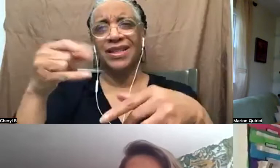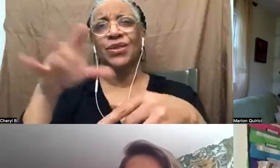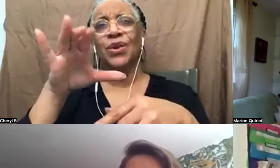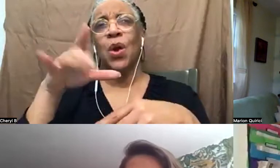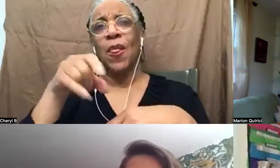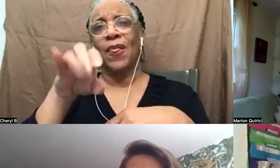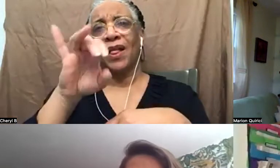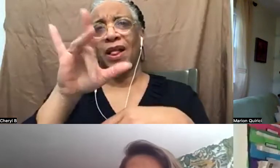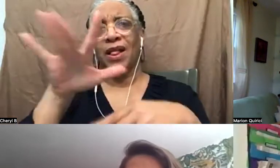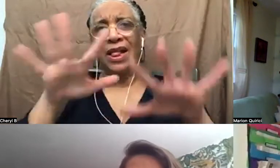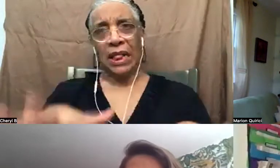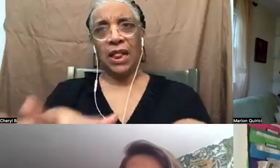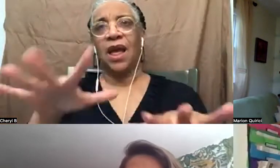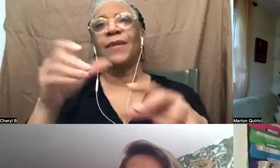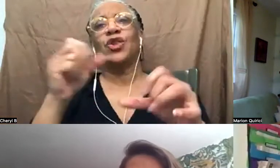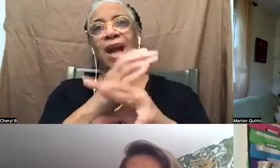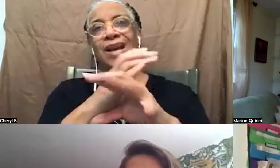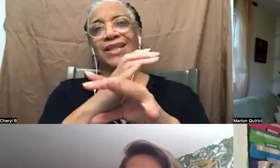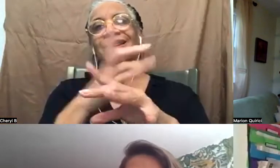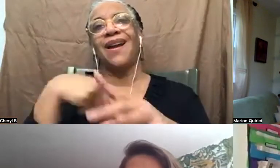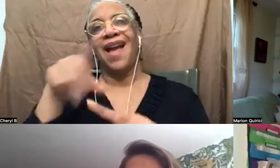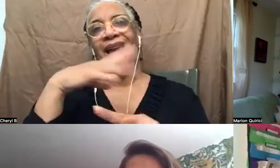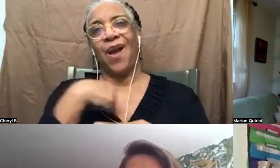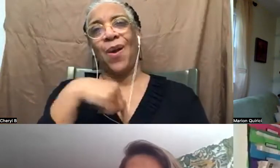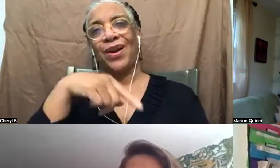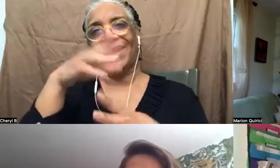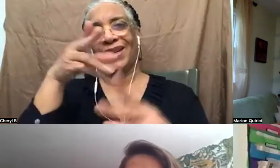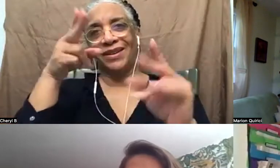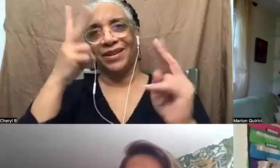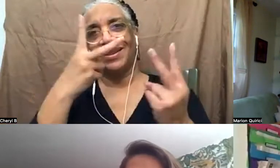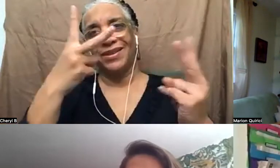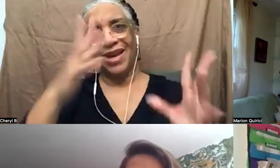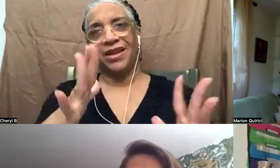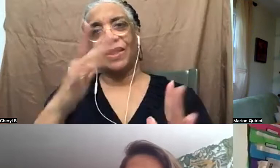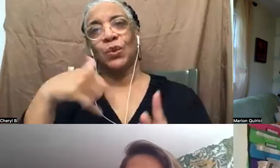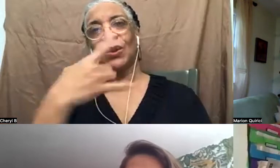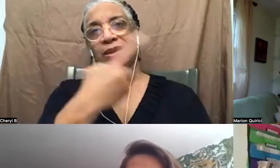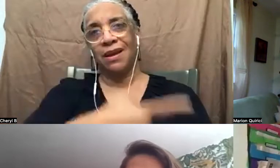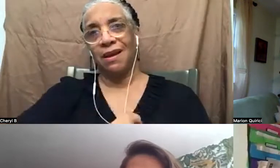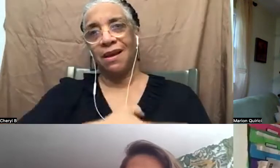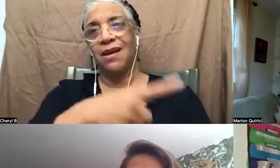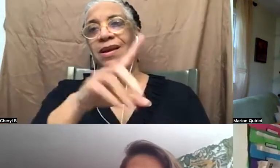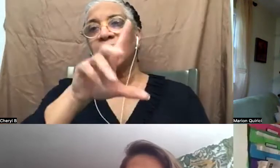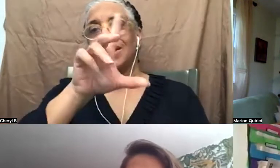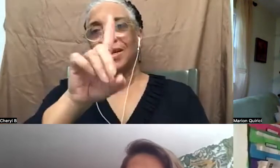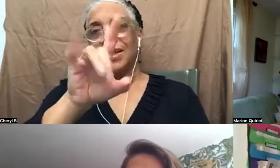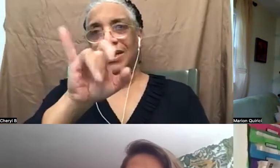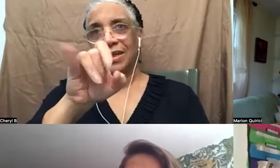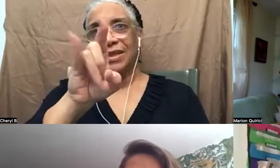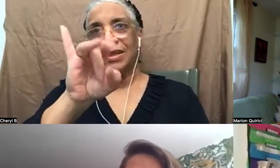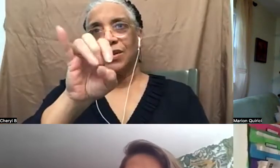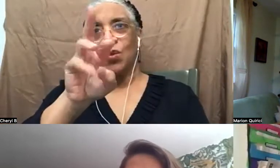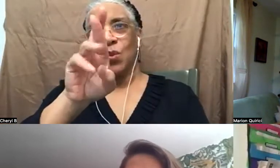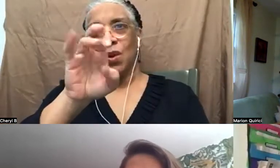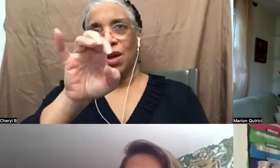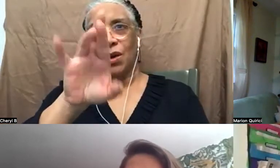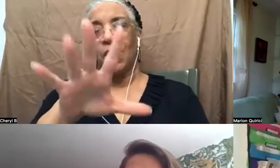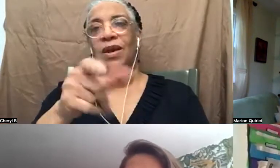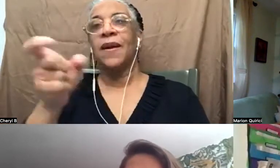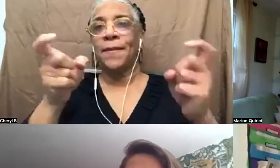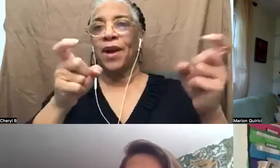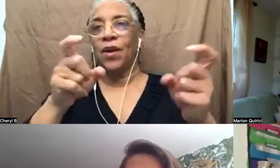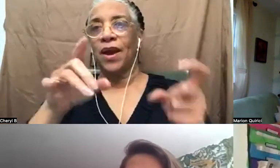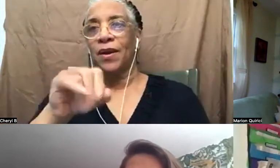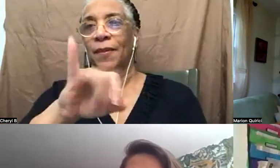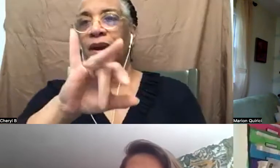Deerinwater, moderated by Marina Tsaplina.